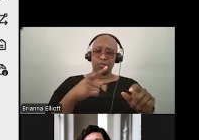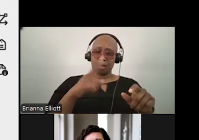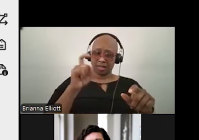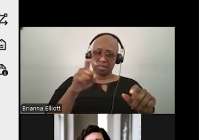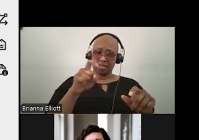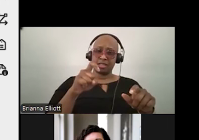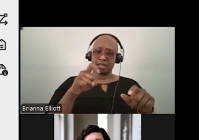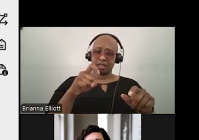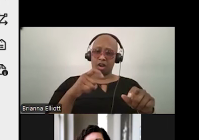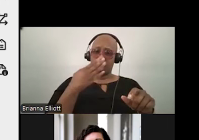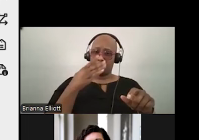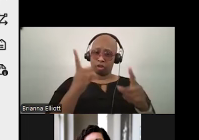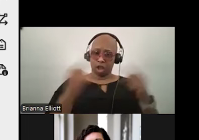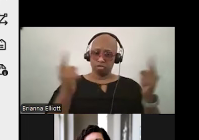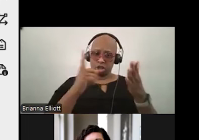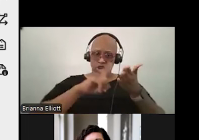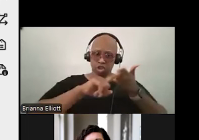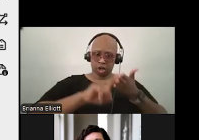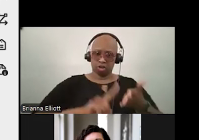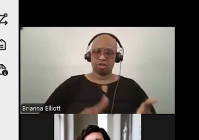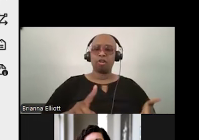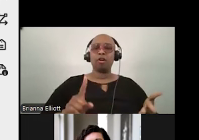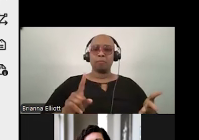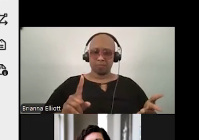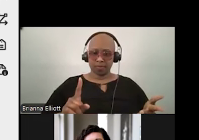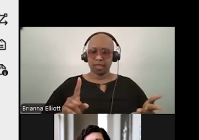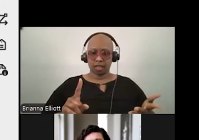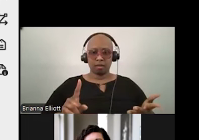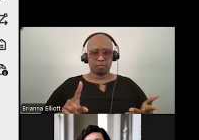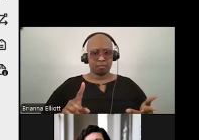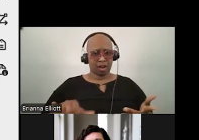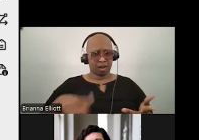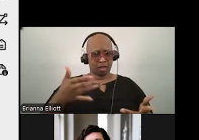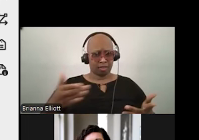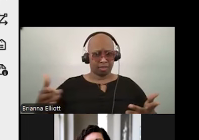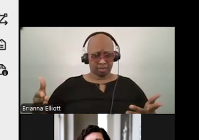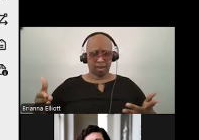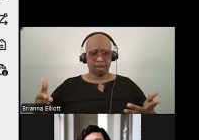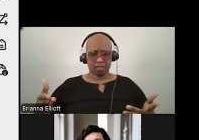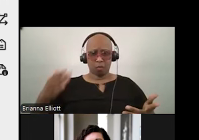that it's not checking for me, but that we know it should be doing. I've clearly made this part